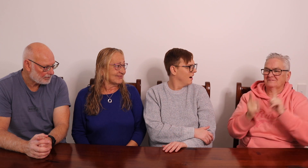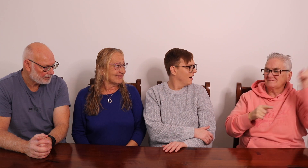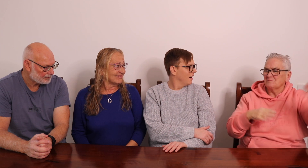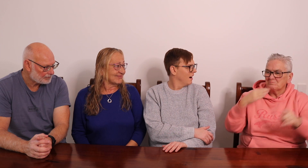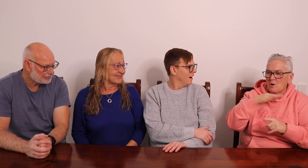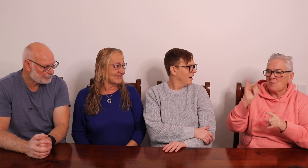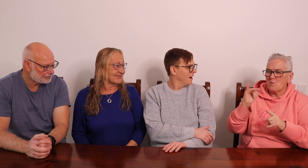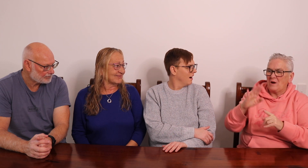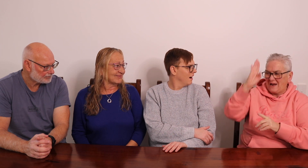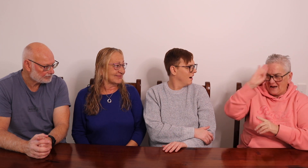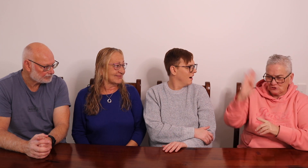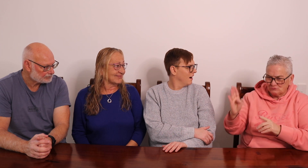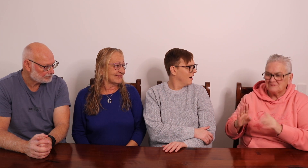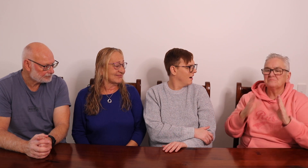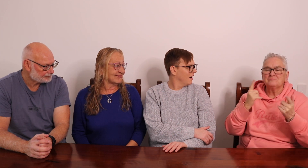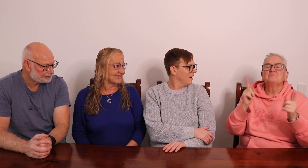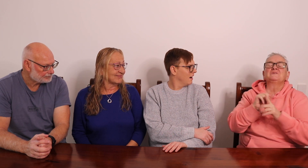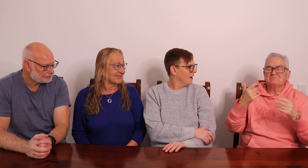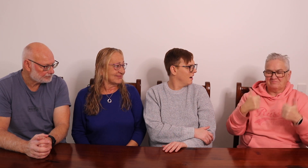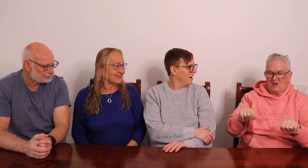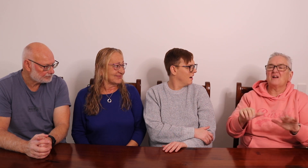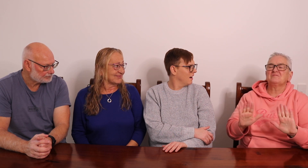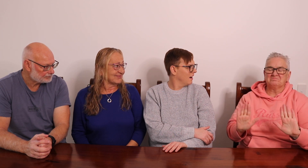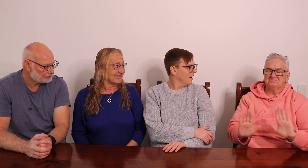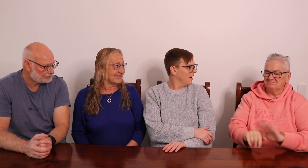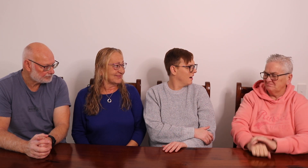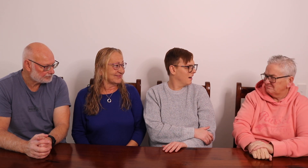and we are meeting either in Melbourne or regional.